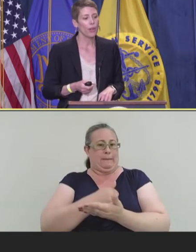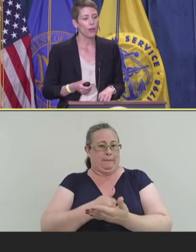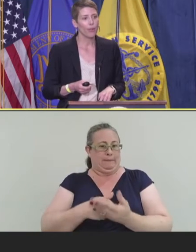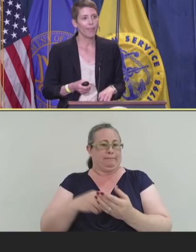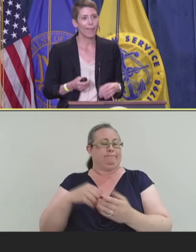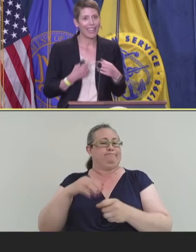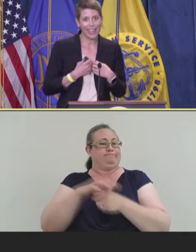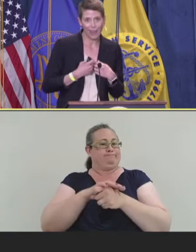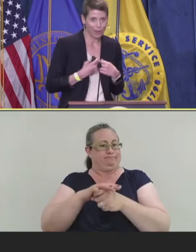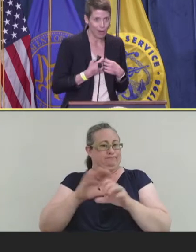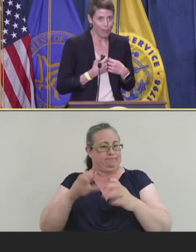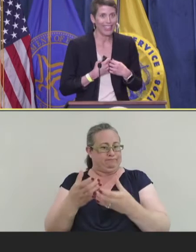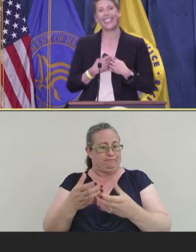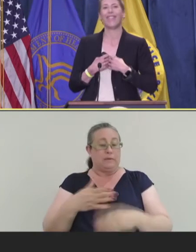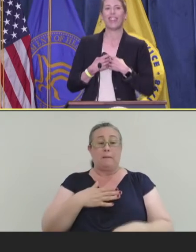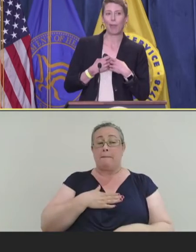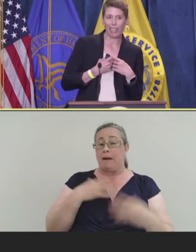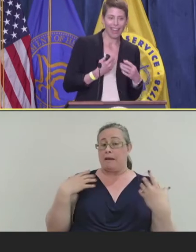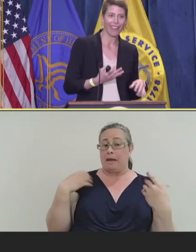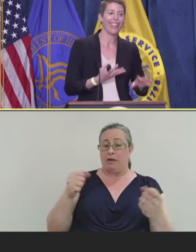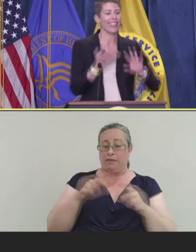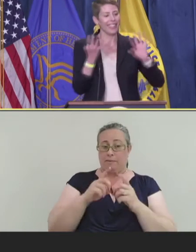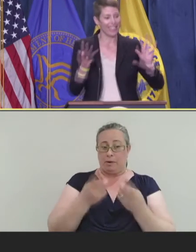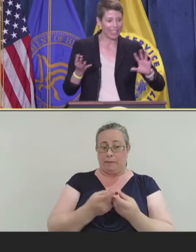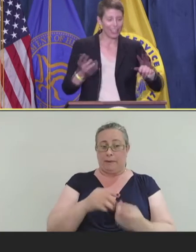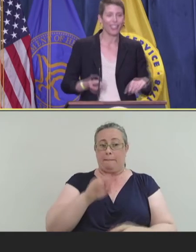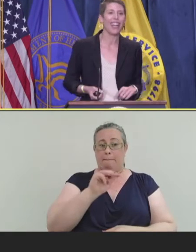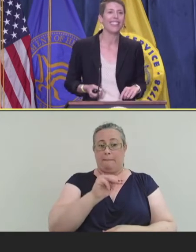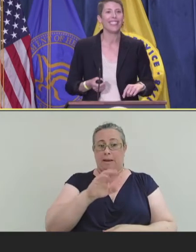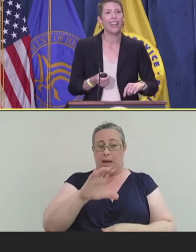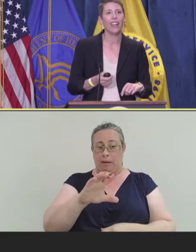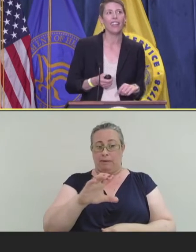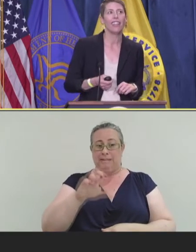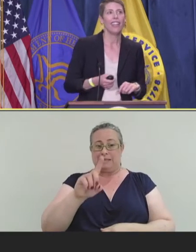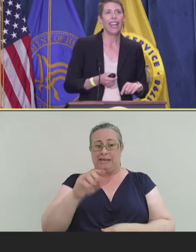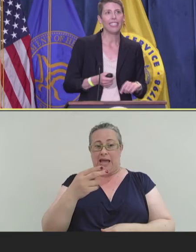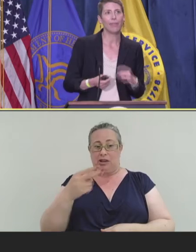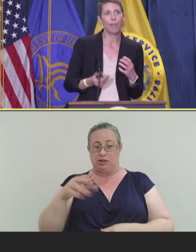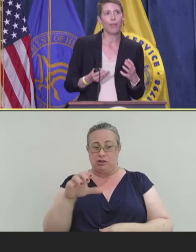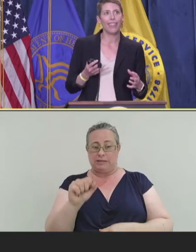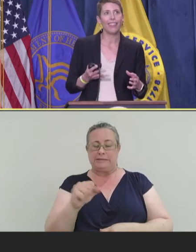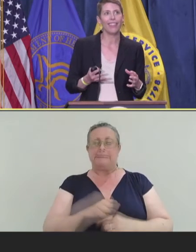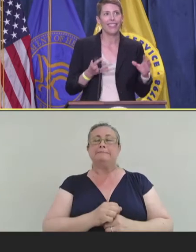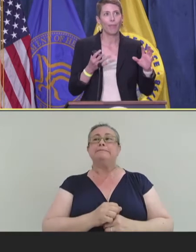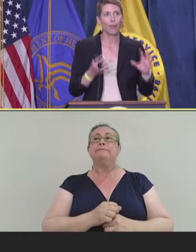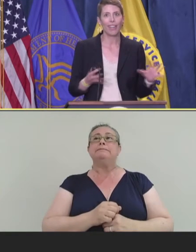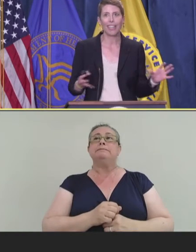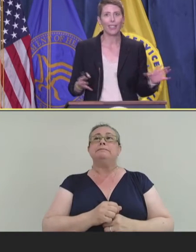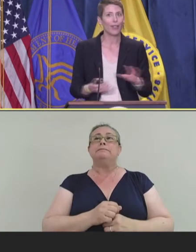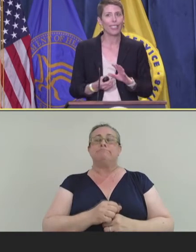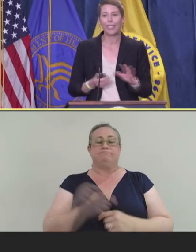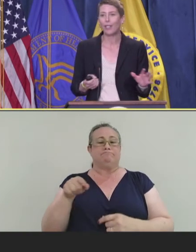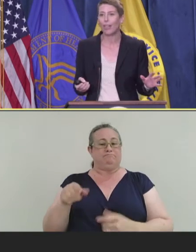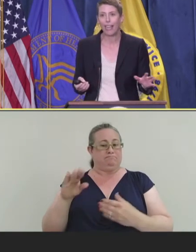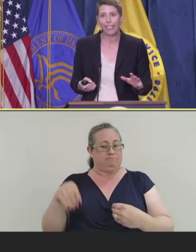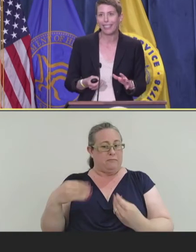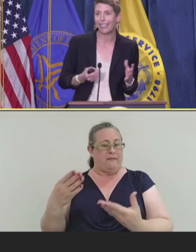So, my health department, Montgomery County DHHS, has been providing services to our county since